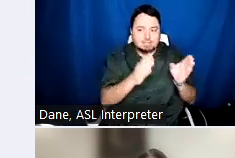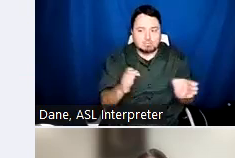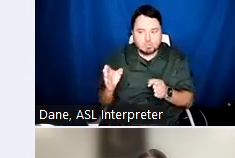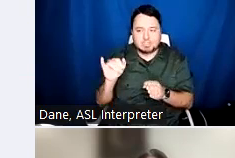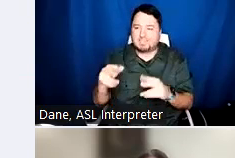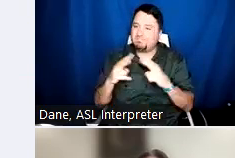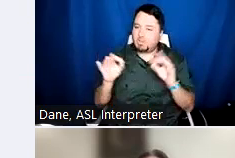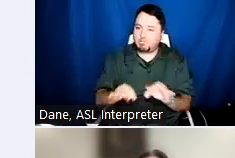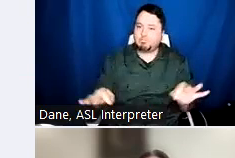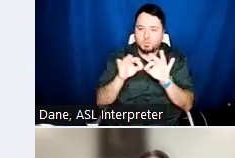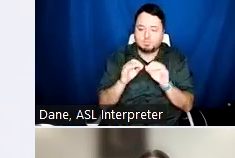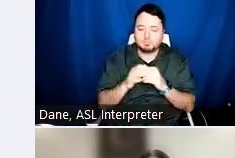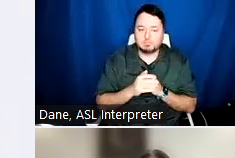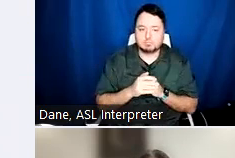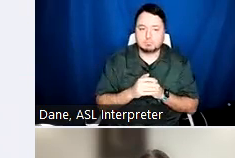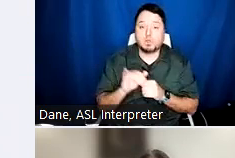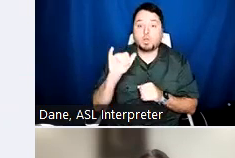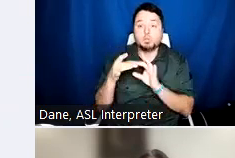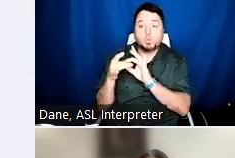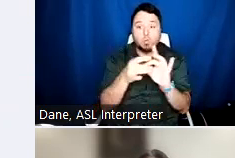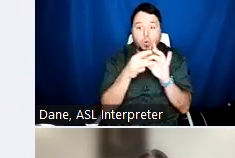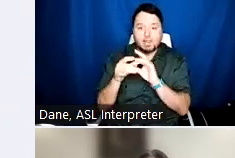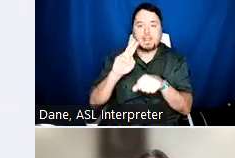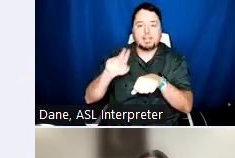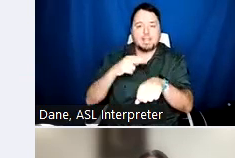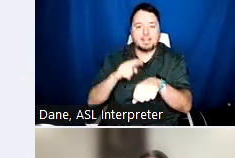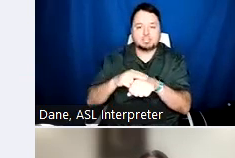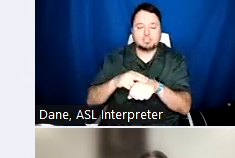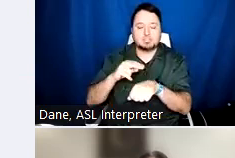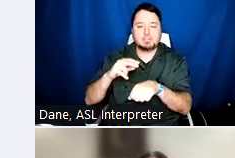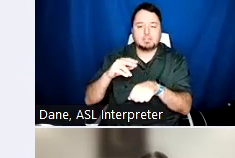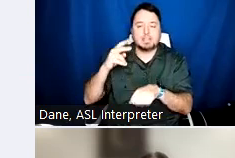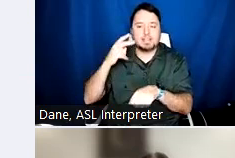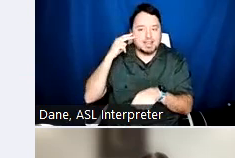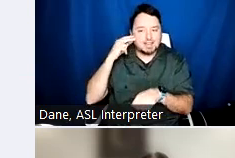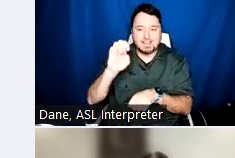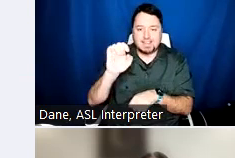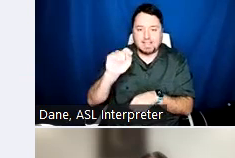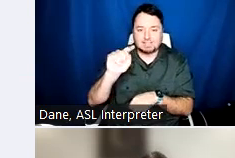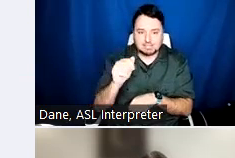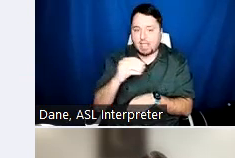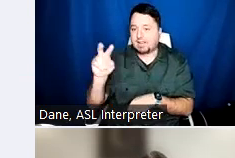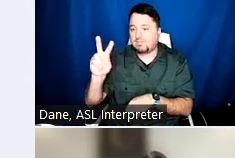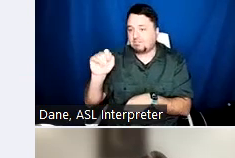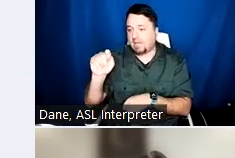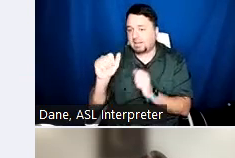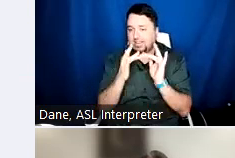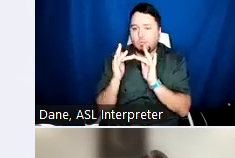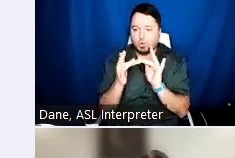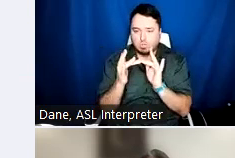important. We also coordinate the national native EITC and VITA network. Again a mouthful.